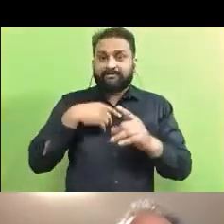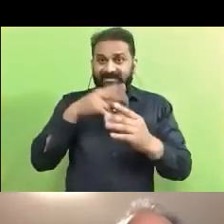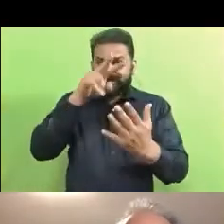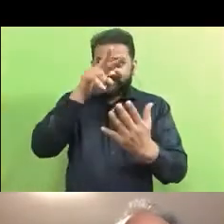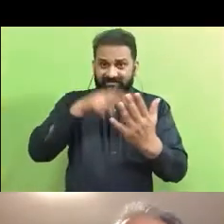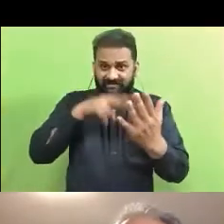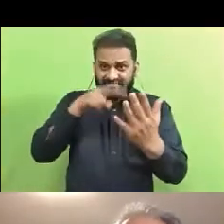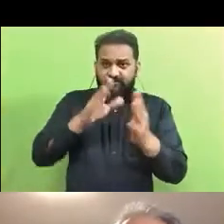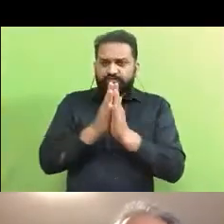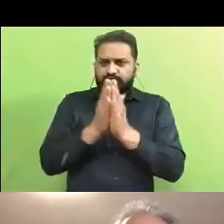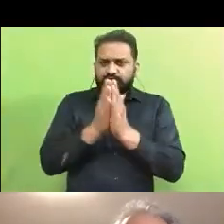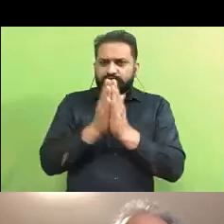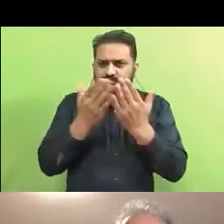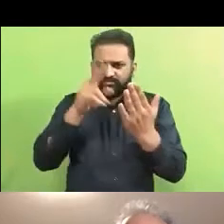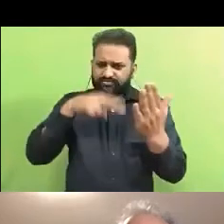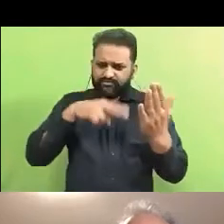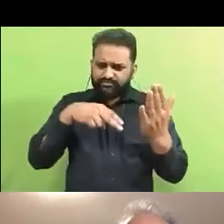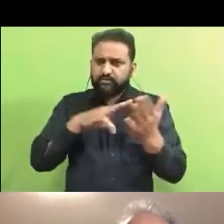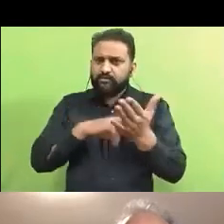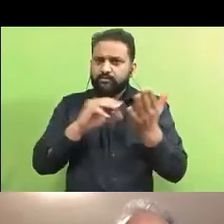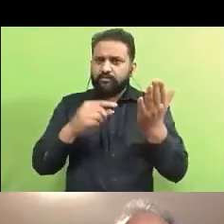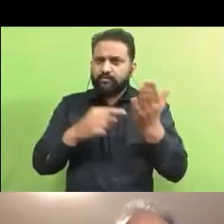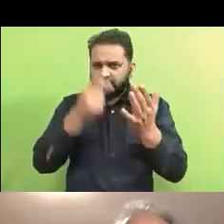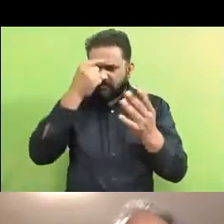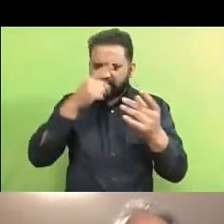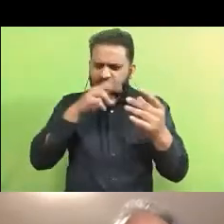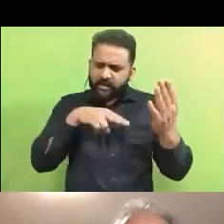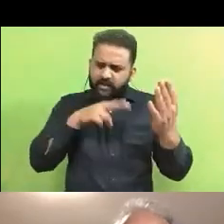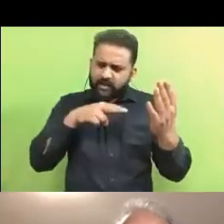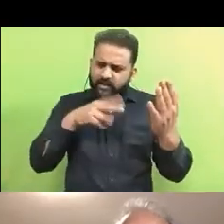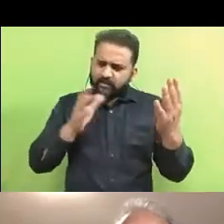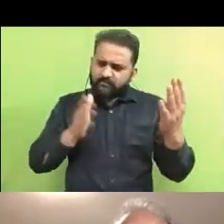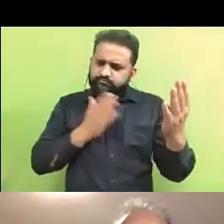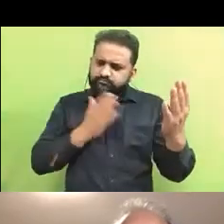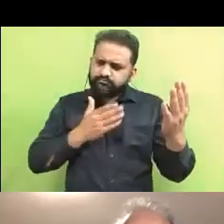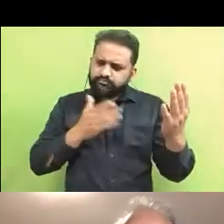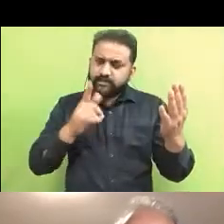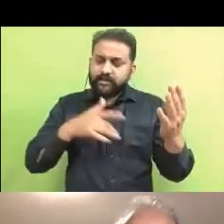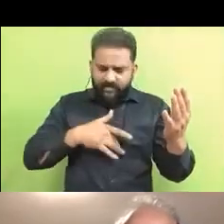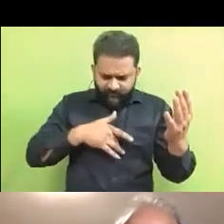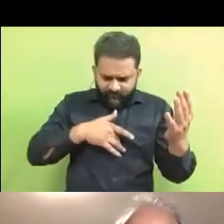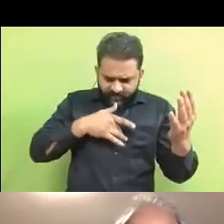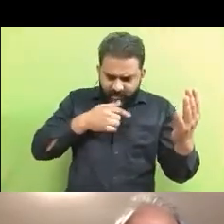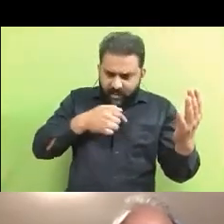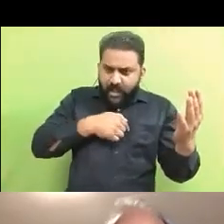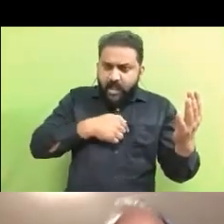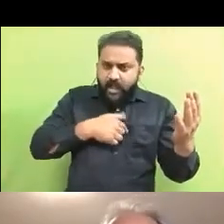the moot problem and whatever we feel from our heart that is very close to what we see